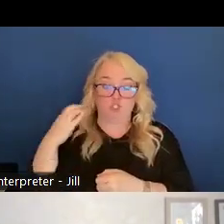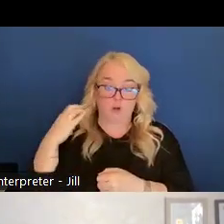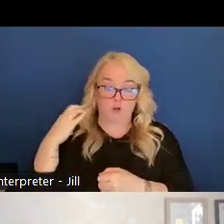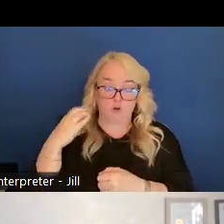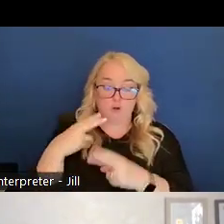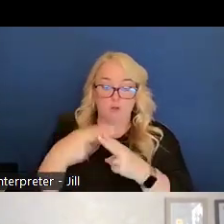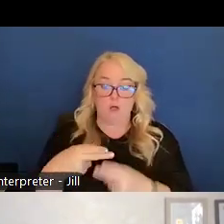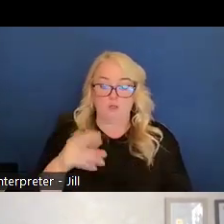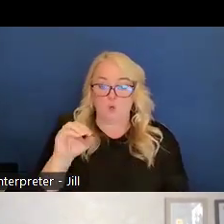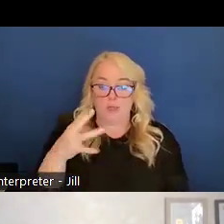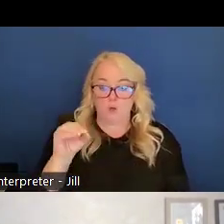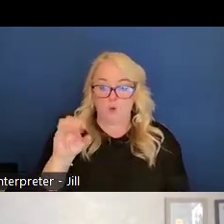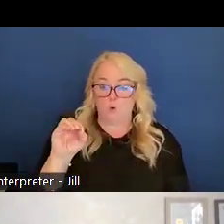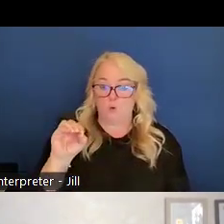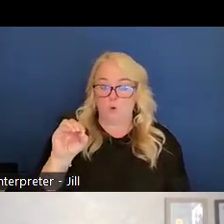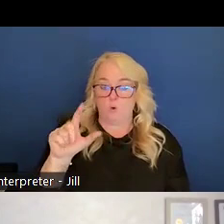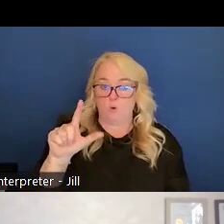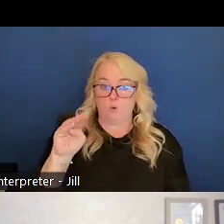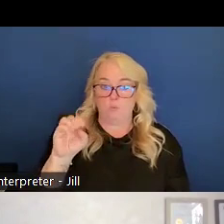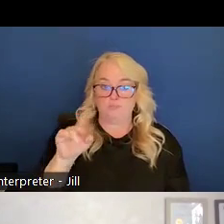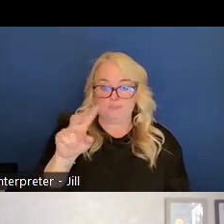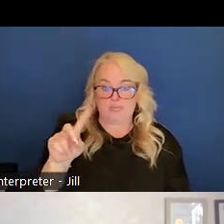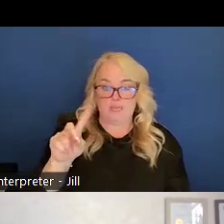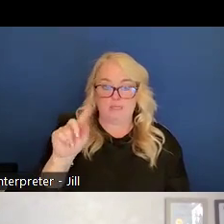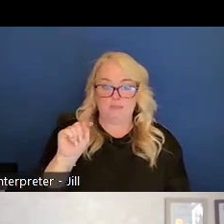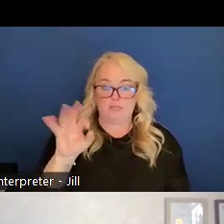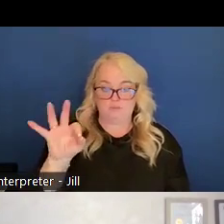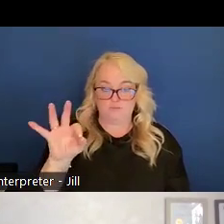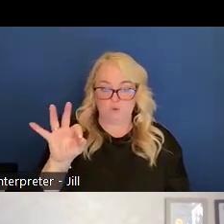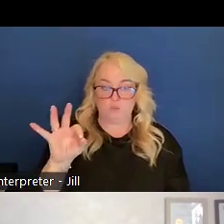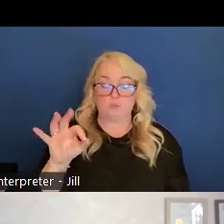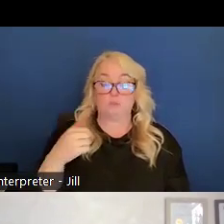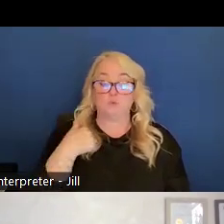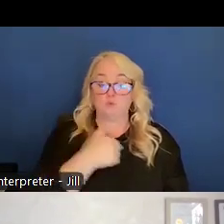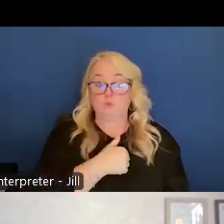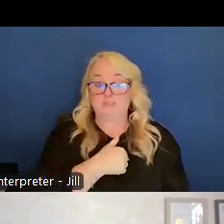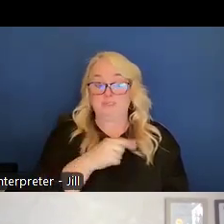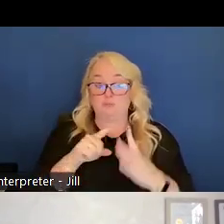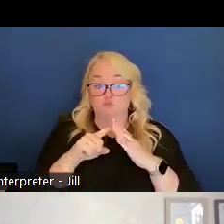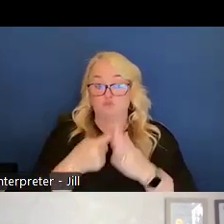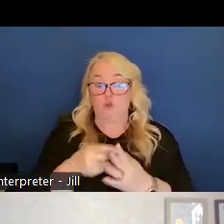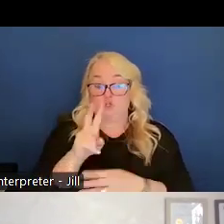the Ohio Olmstead Task Force. We were actually started in 2002,